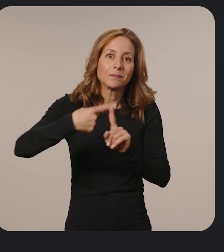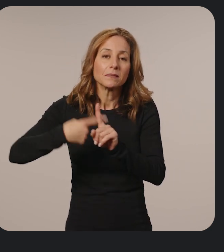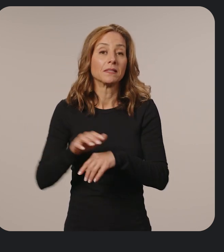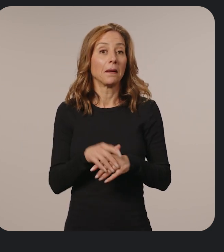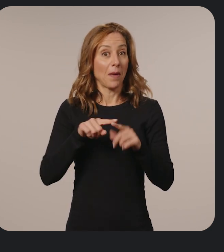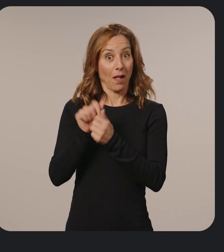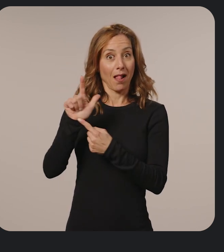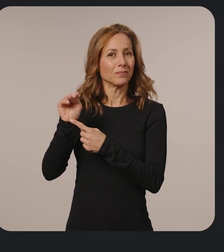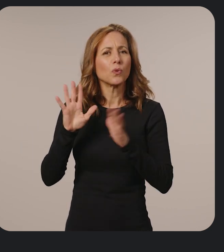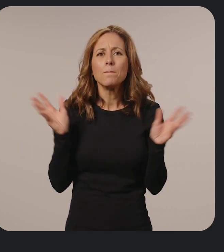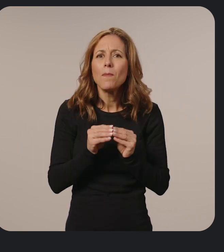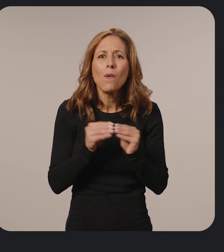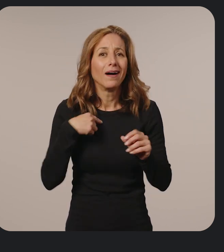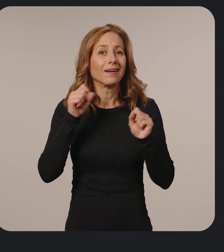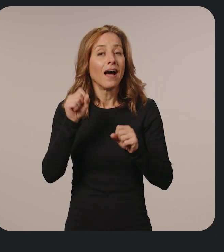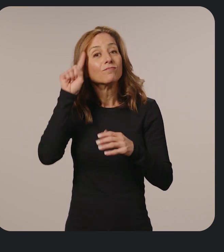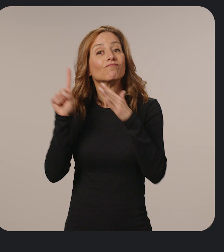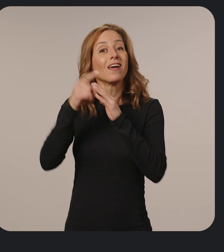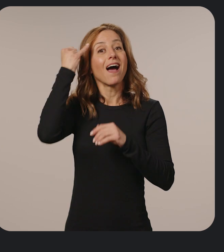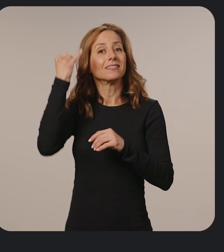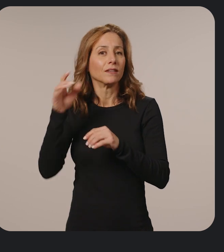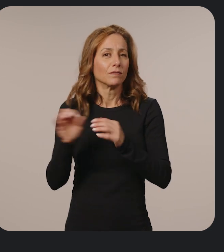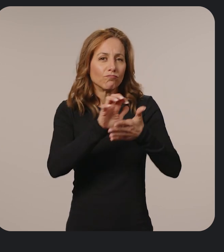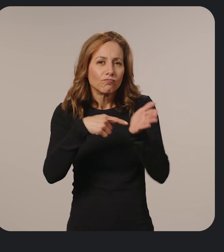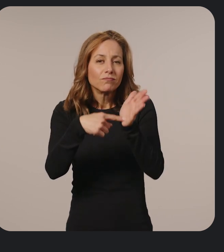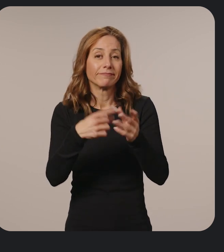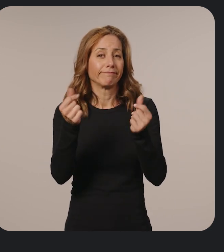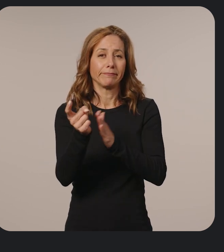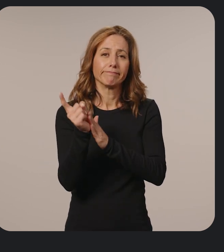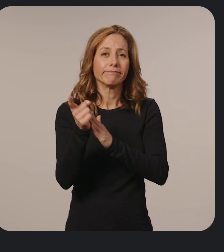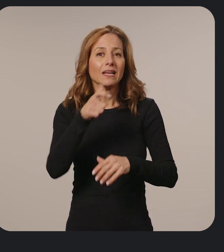We can go from thinking up an idea to prototyping it in a matter of minutes. And you don't even have to be an ML expert